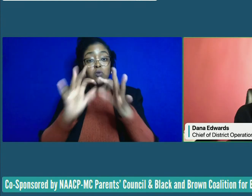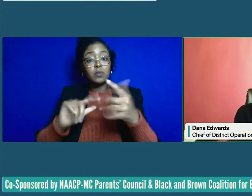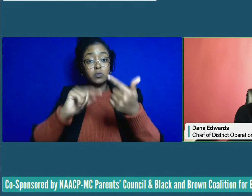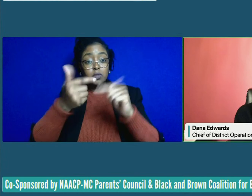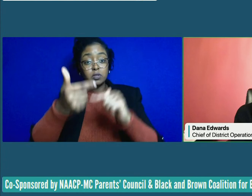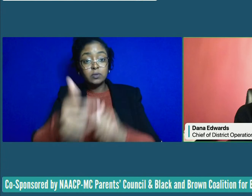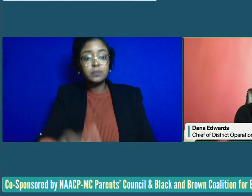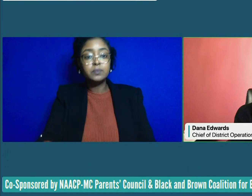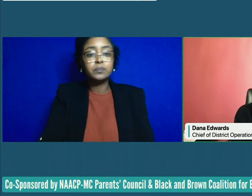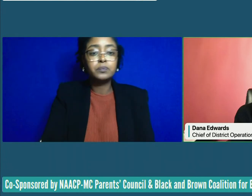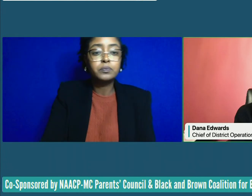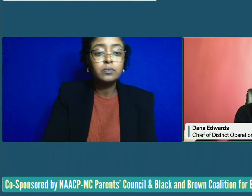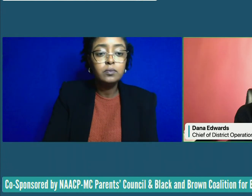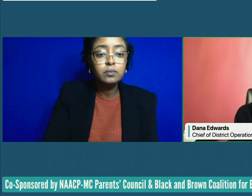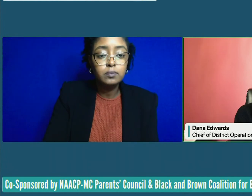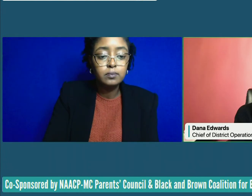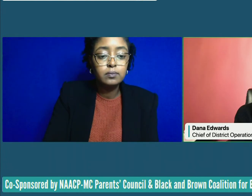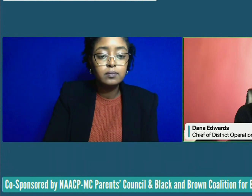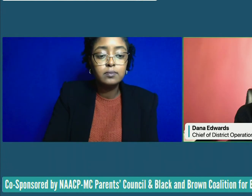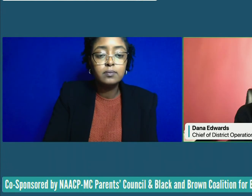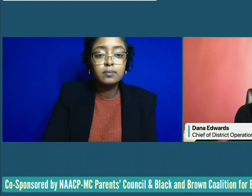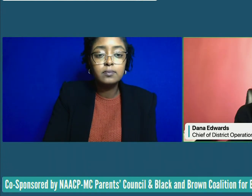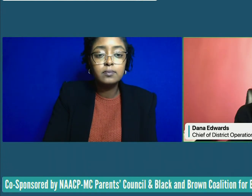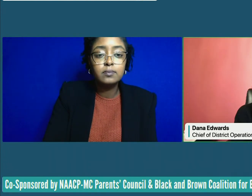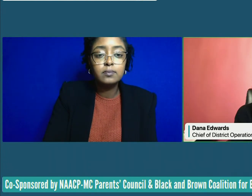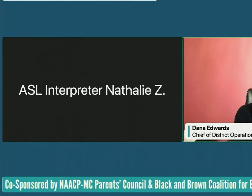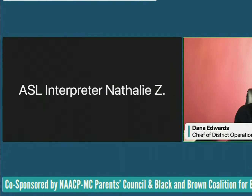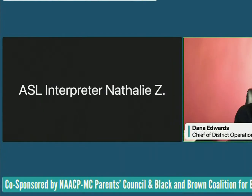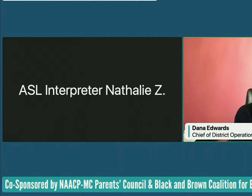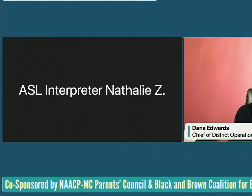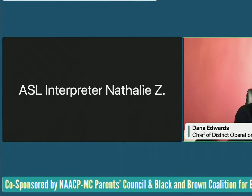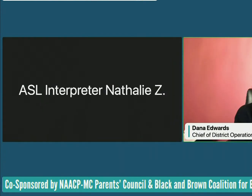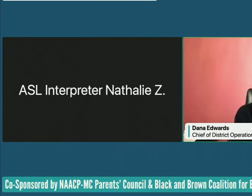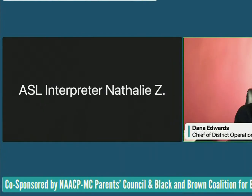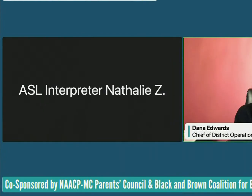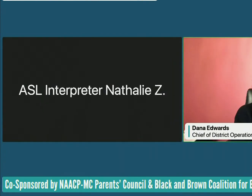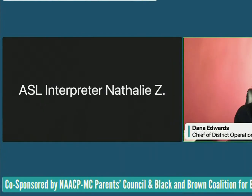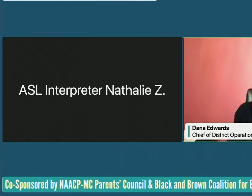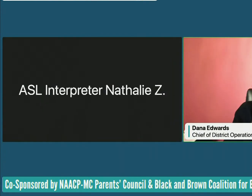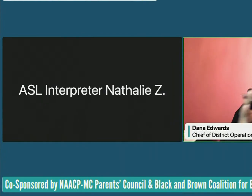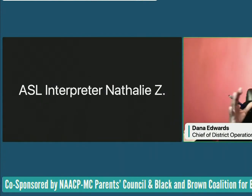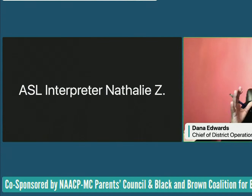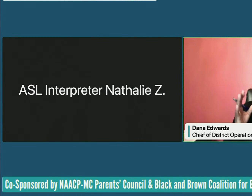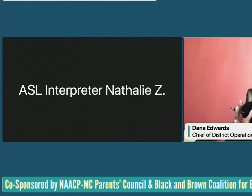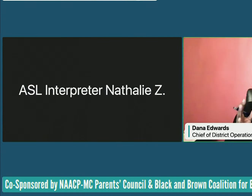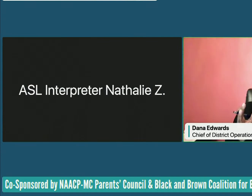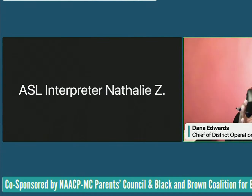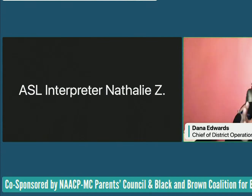be happening within our restrooms. Another key point is within our high schools. Um one